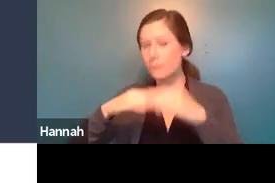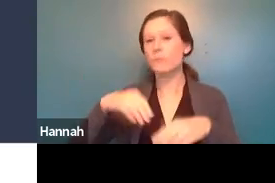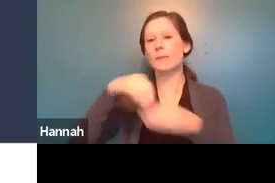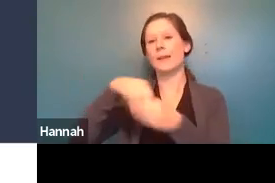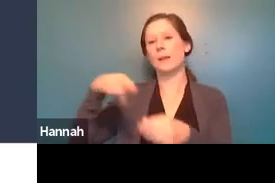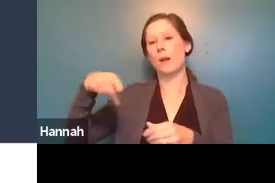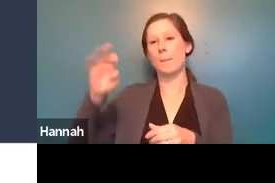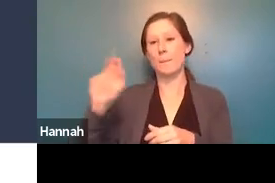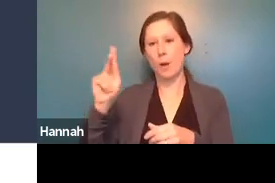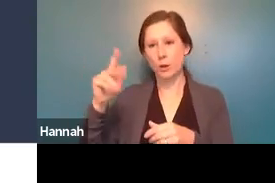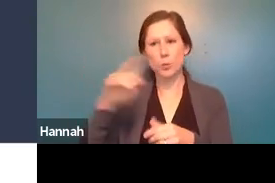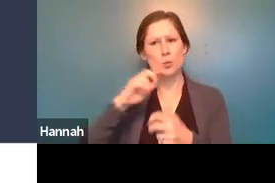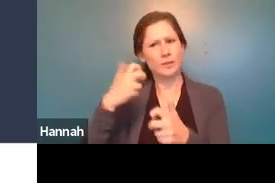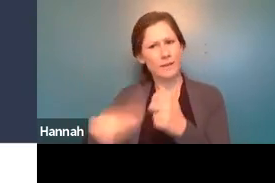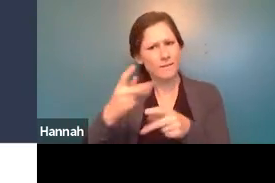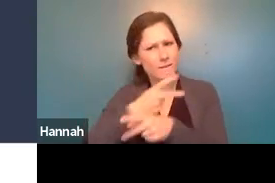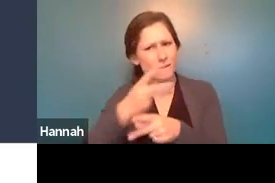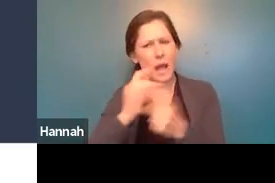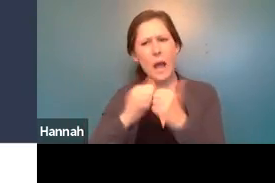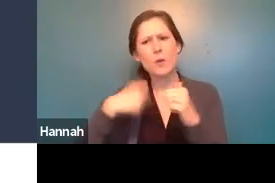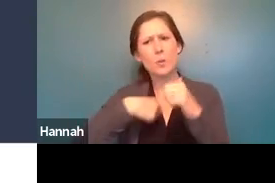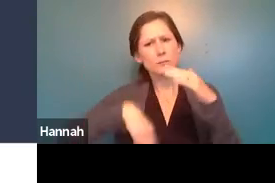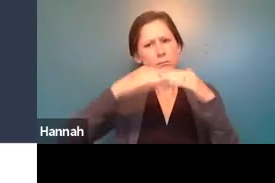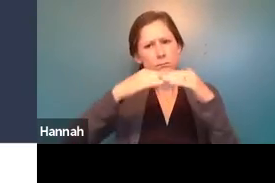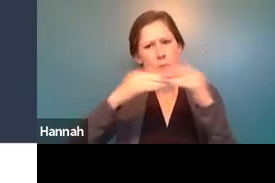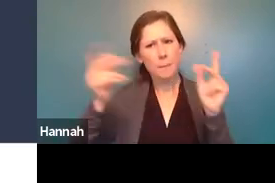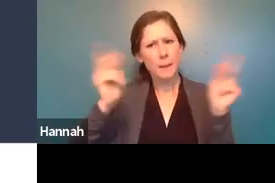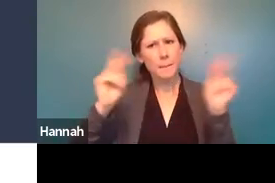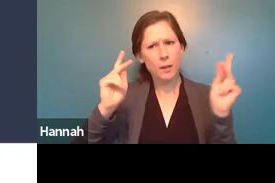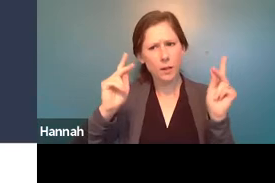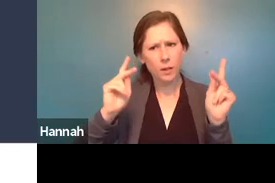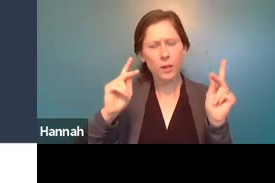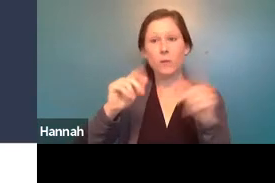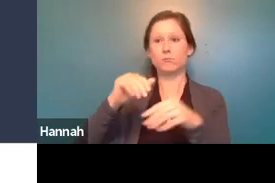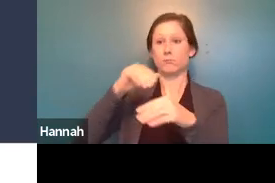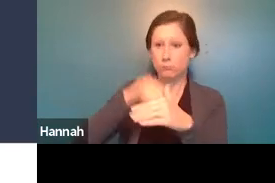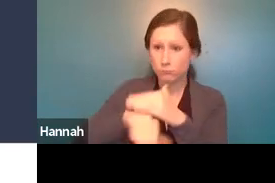figure that out. Like how do we cap people from coming into an outdoor space?